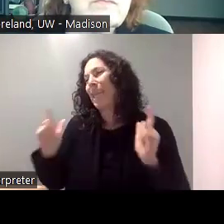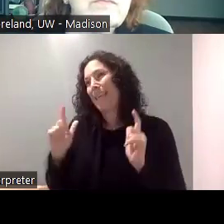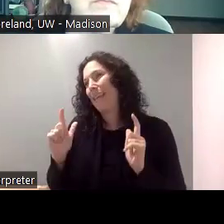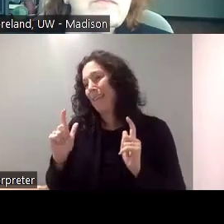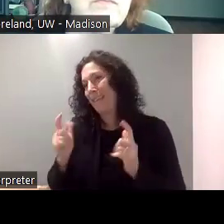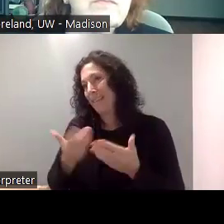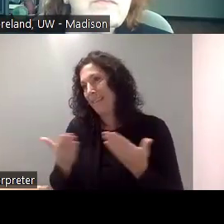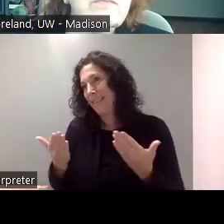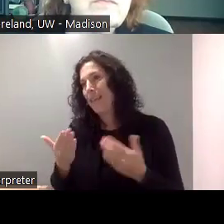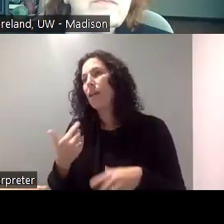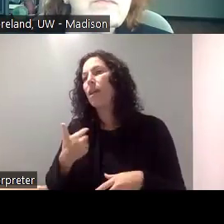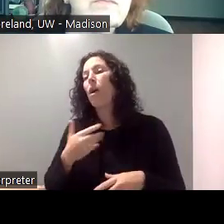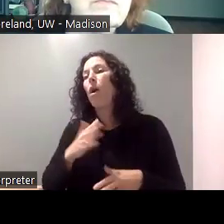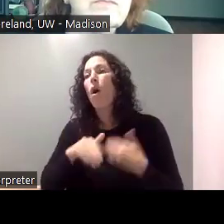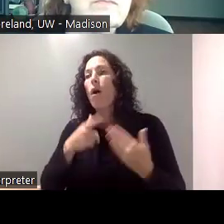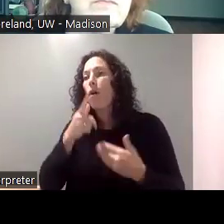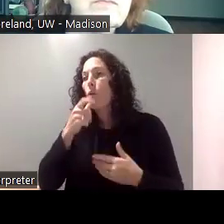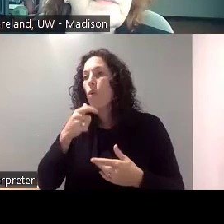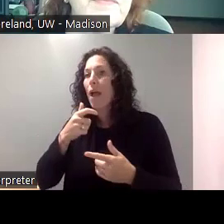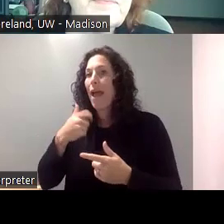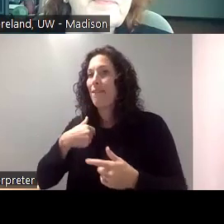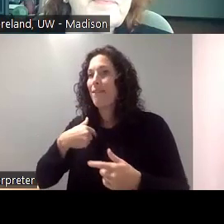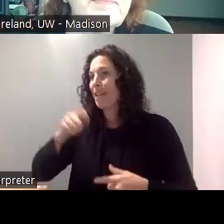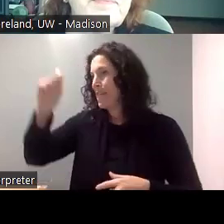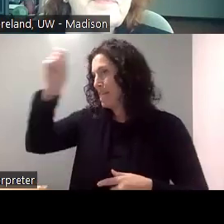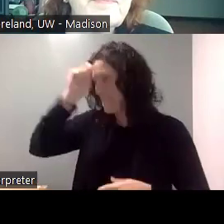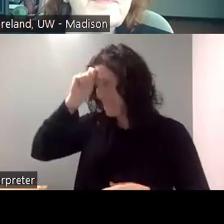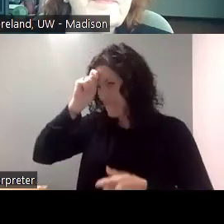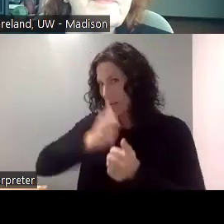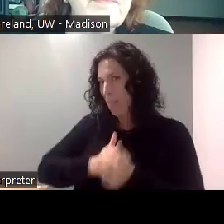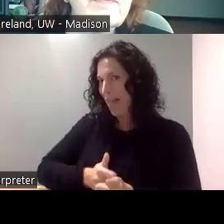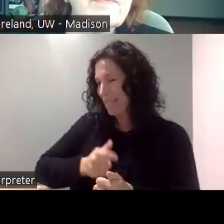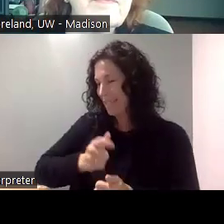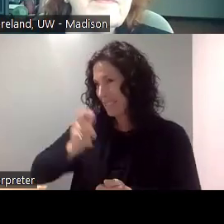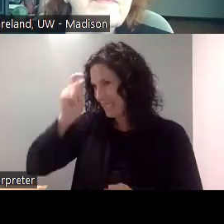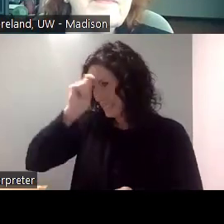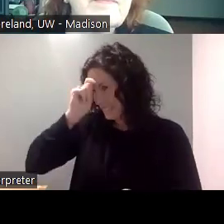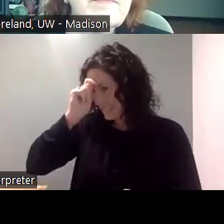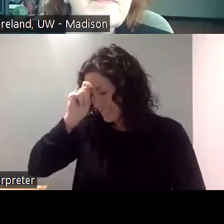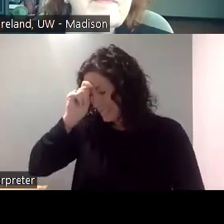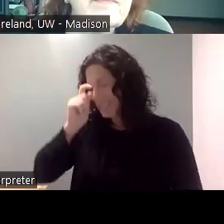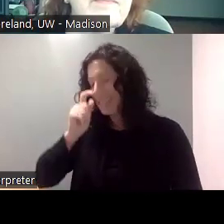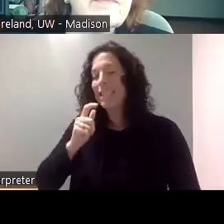all of us who wear a compliance hat from time to time know that the real key to getting people to comply